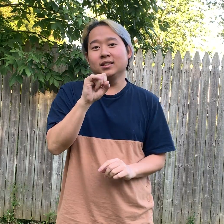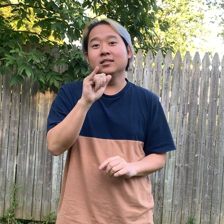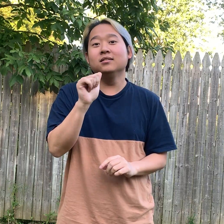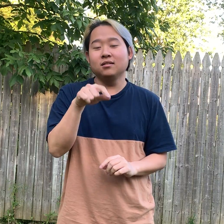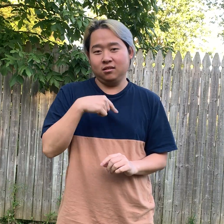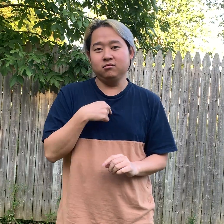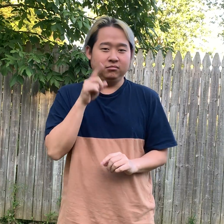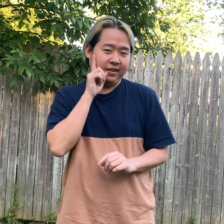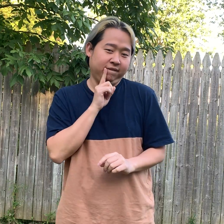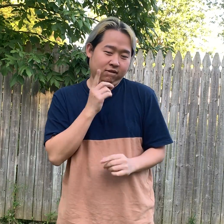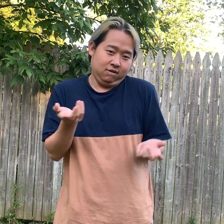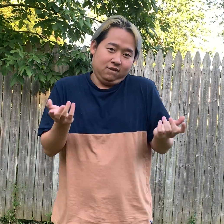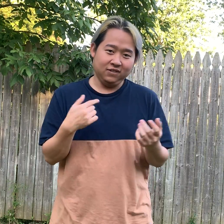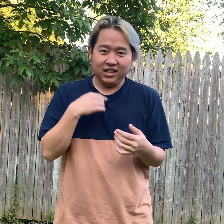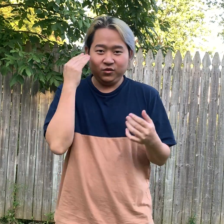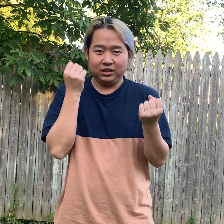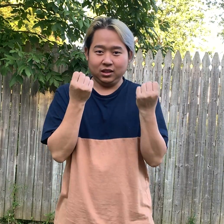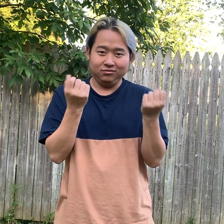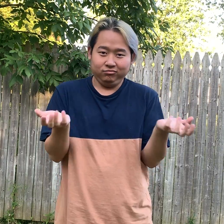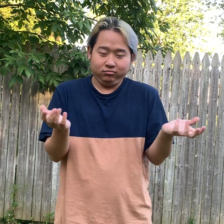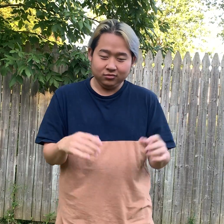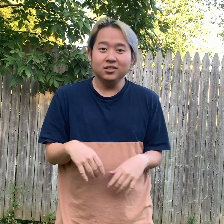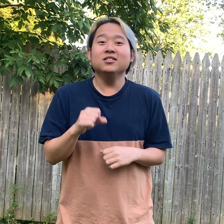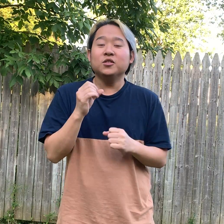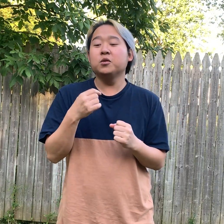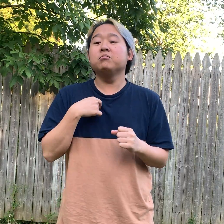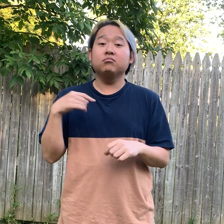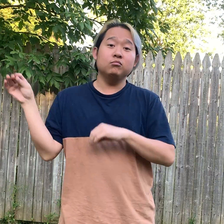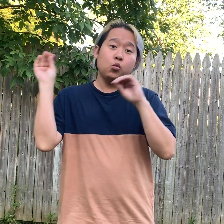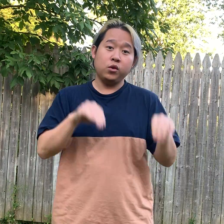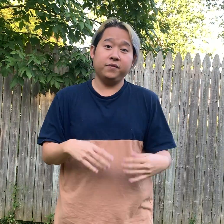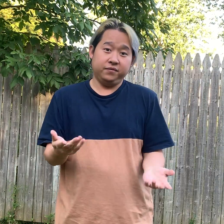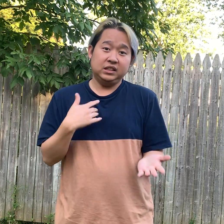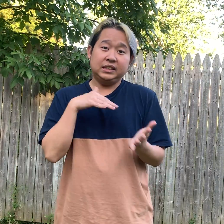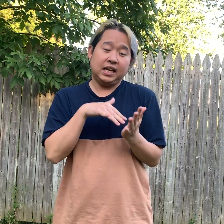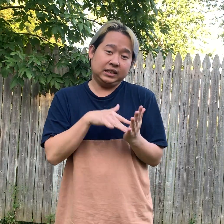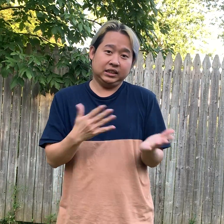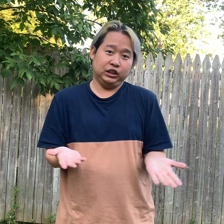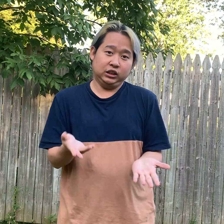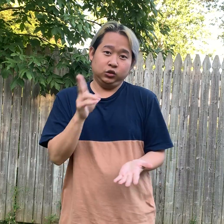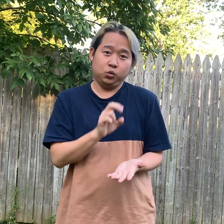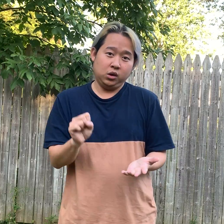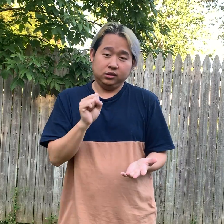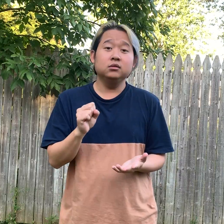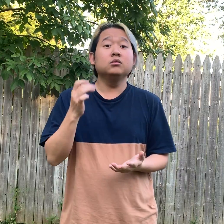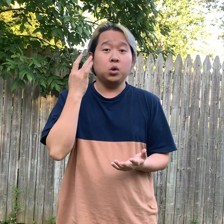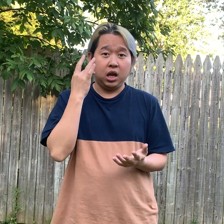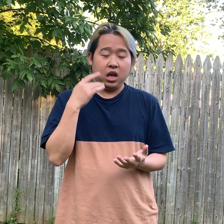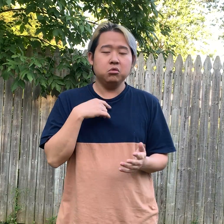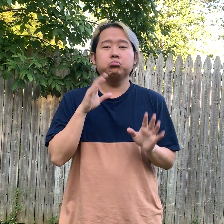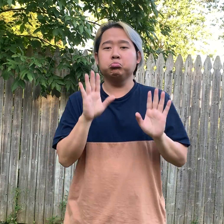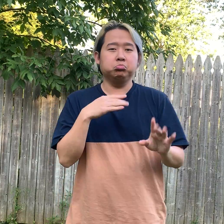I'm Deaf and I use sign language. The reason why I moved to the U.S. to study is because… well, let me go back to the beginning of